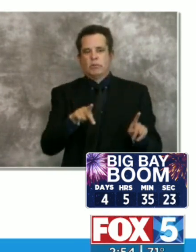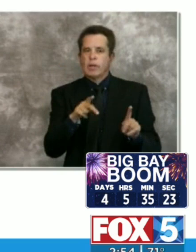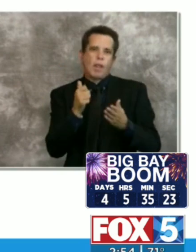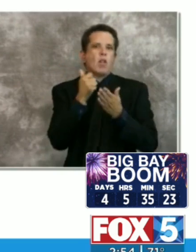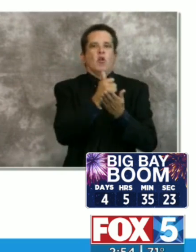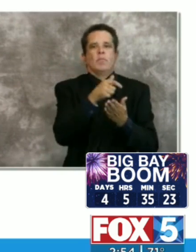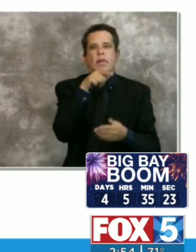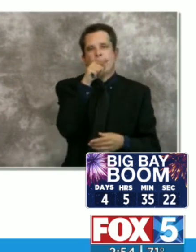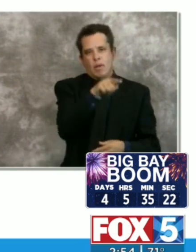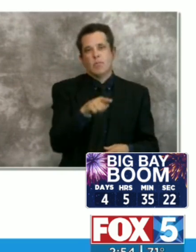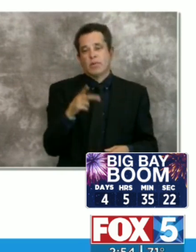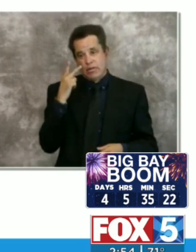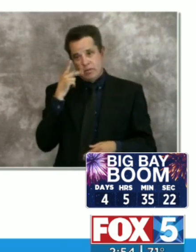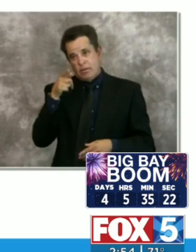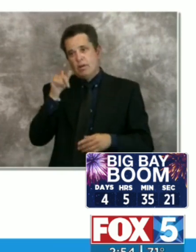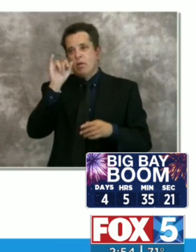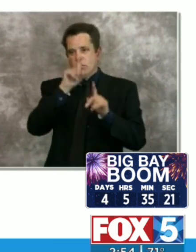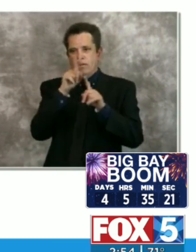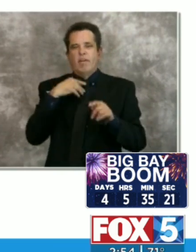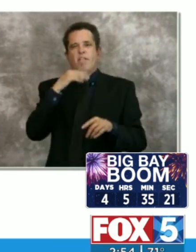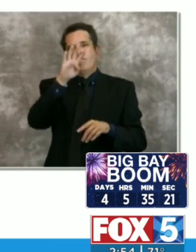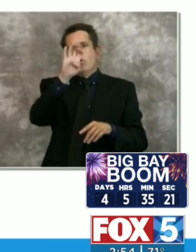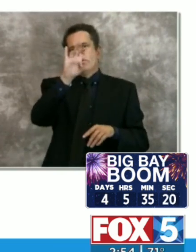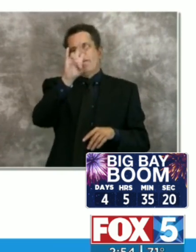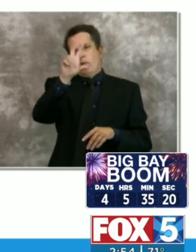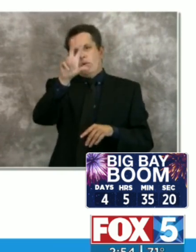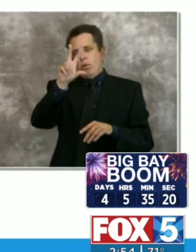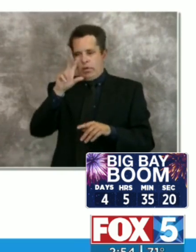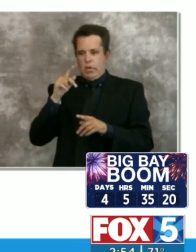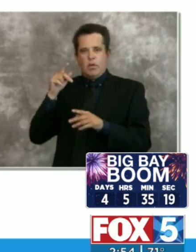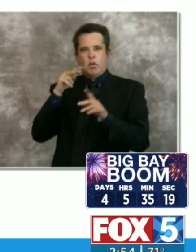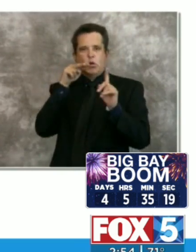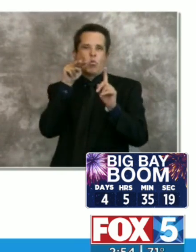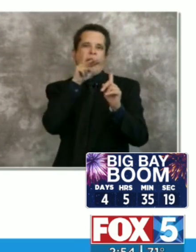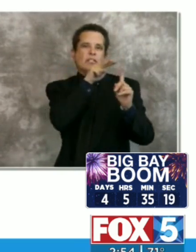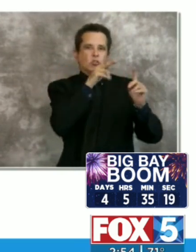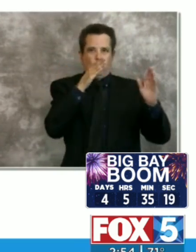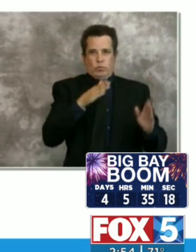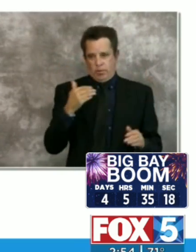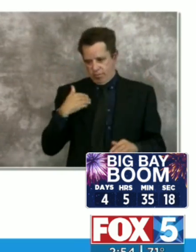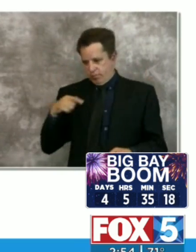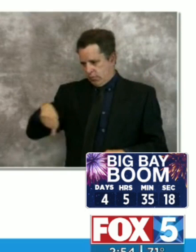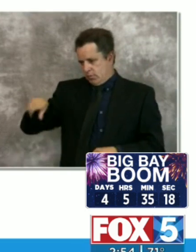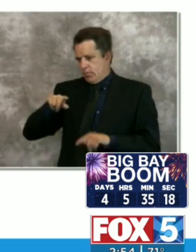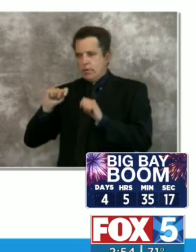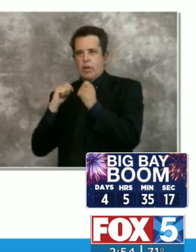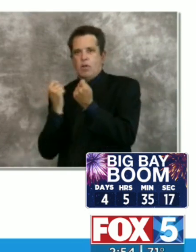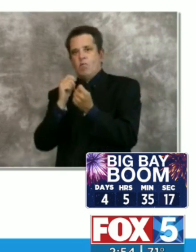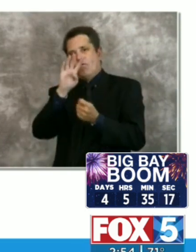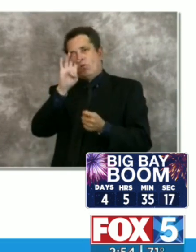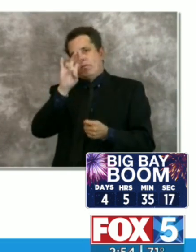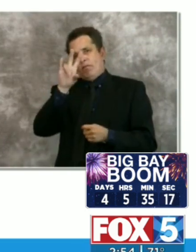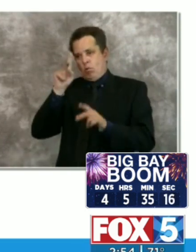WE THINK THAT THIS IS A VITAL COMPONENT OF OUR ABILITY EARLY IDENTIFY KEEPERS AND CONTACT TRACE THEM. THAT IS MADE POSSIBLE AS YOU SEE AND HEAR